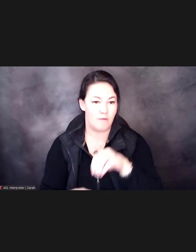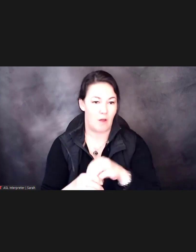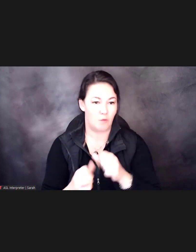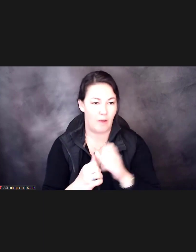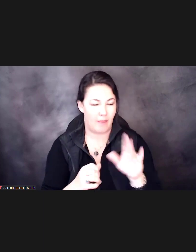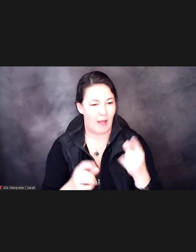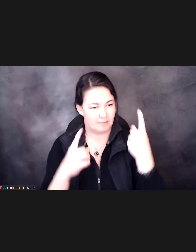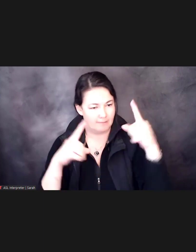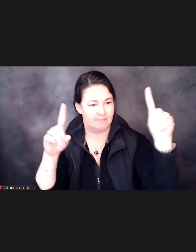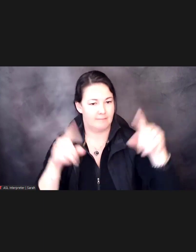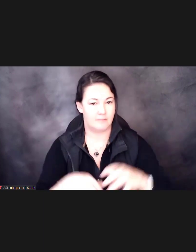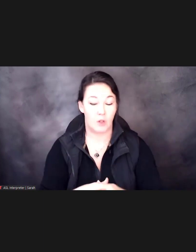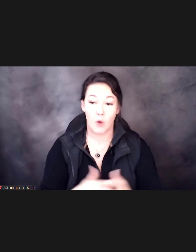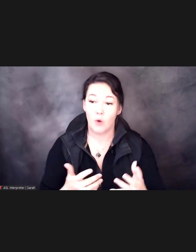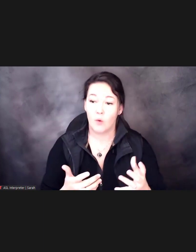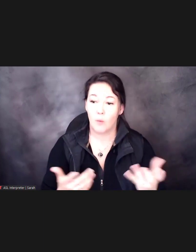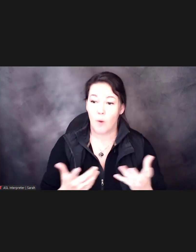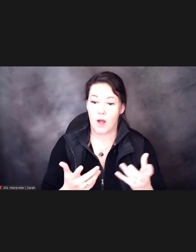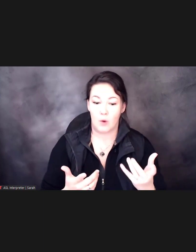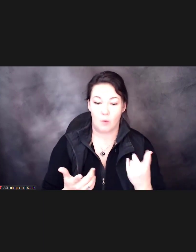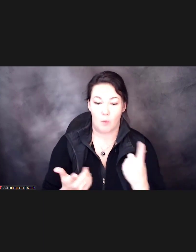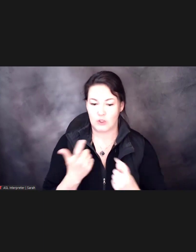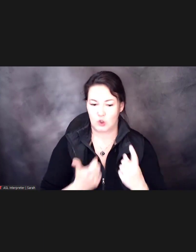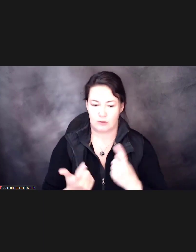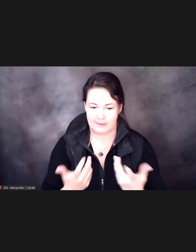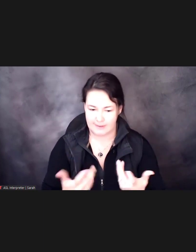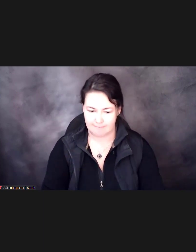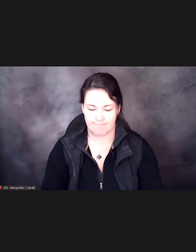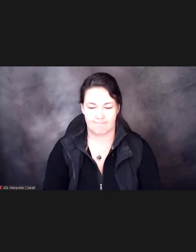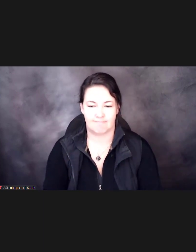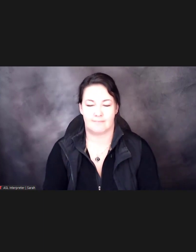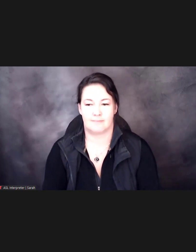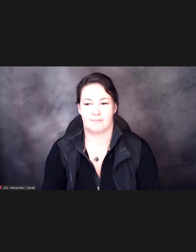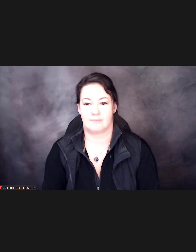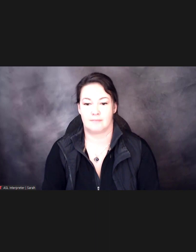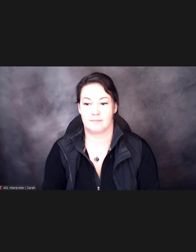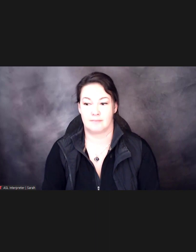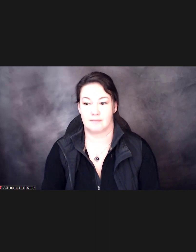outcome. So, what questions can we help you address?